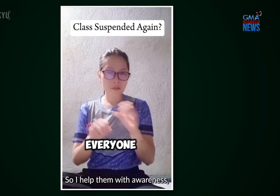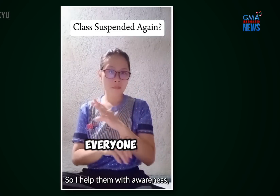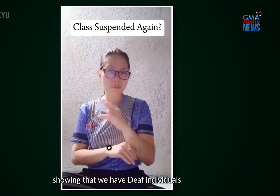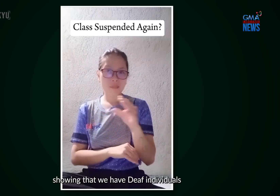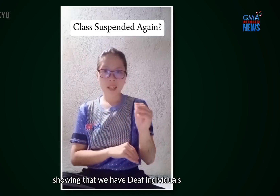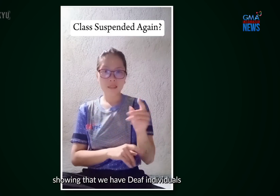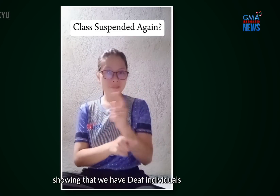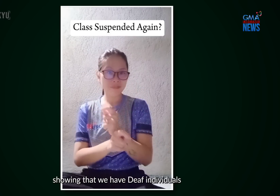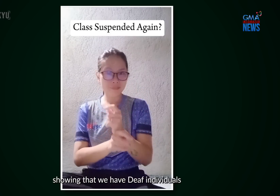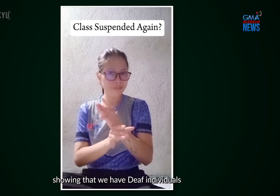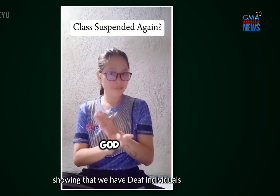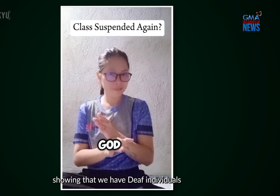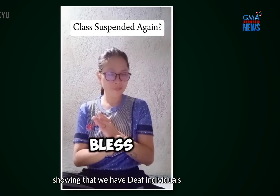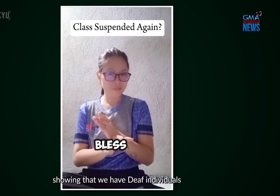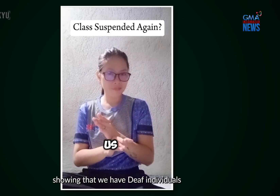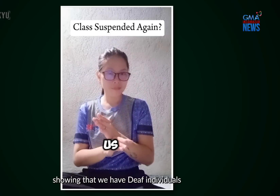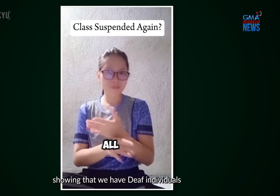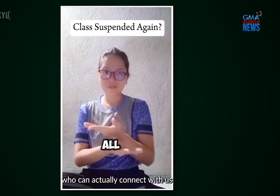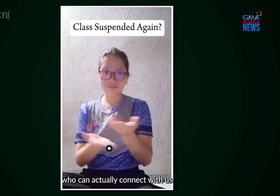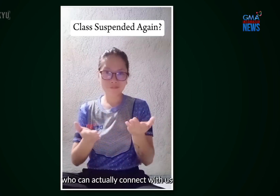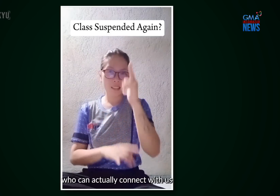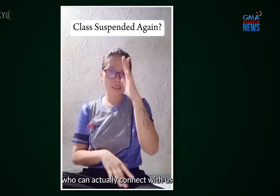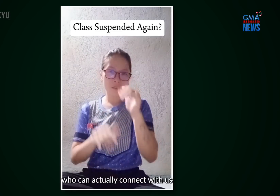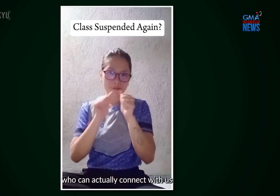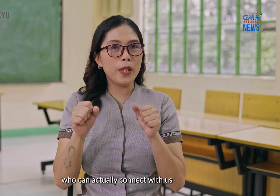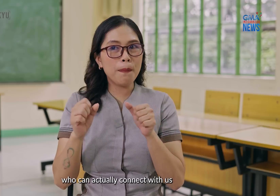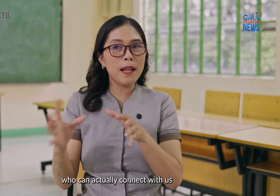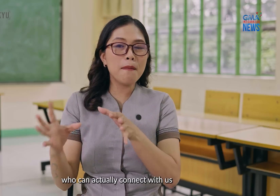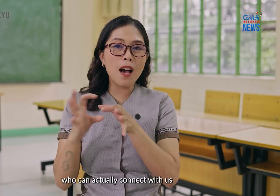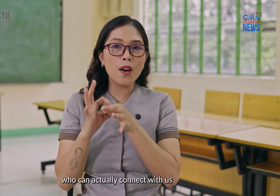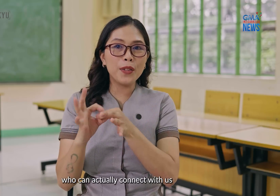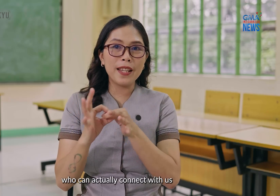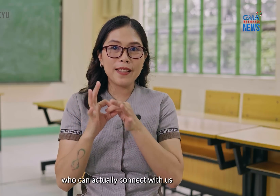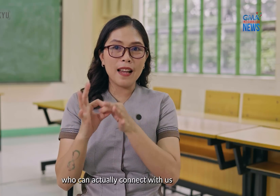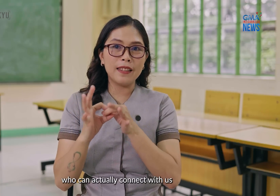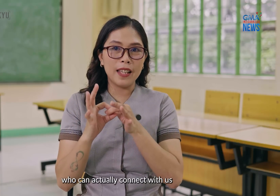or sometimes, they don’t often get to watch TV.